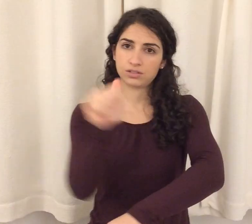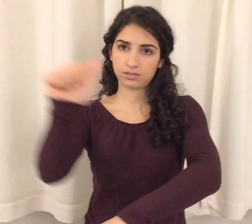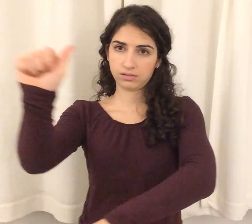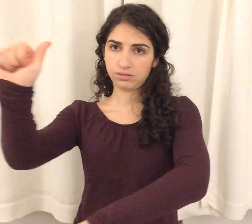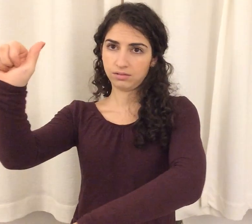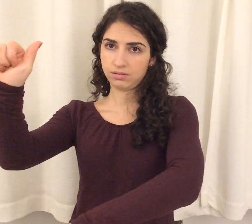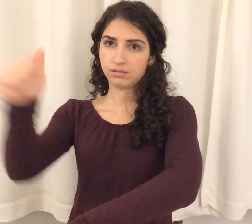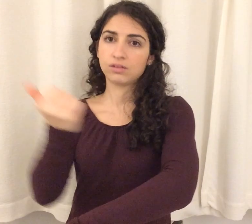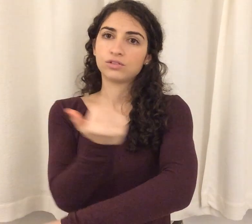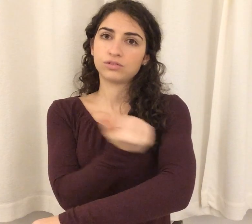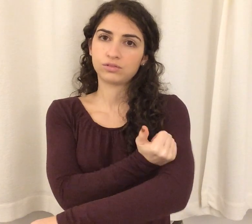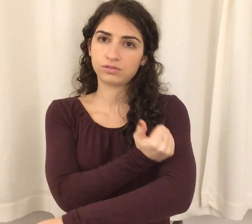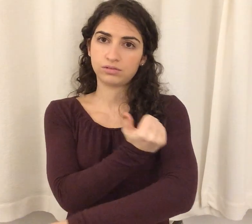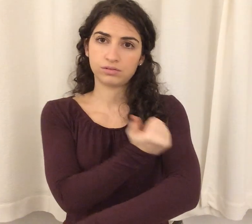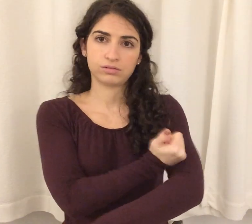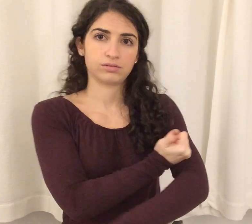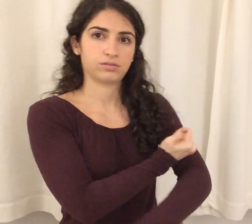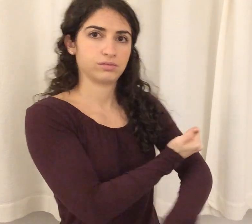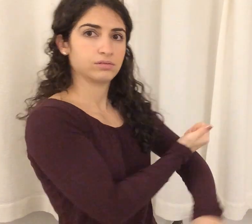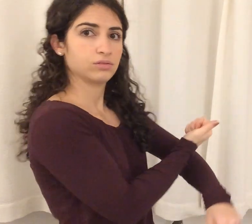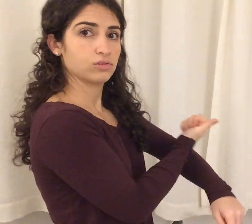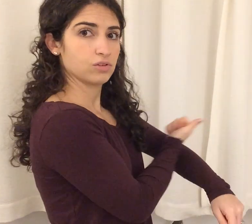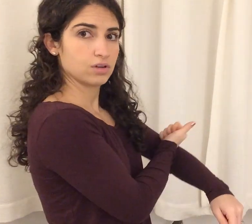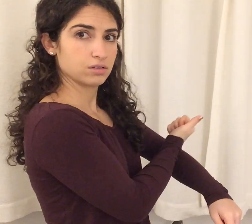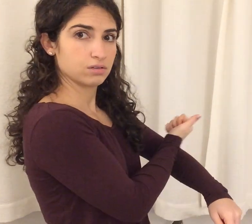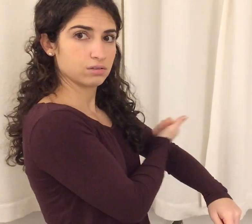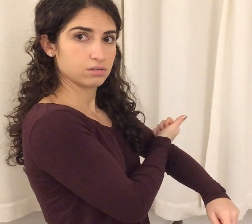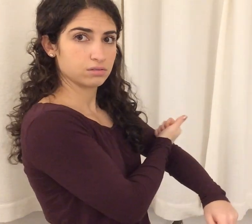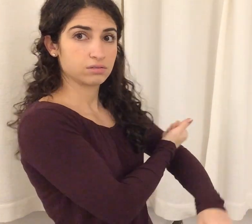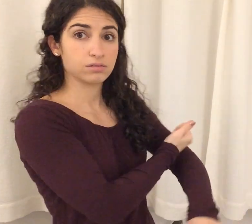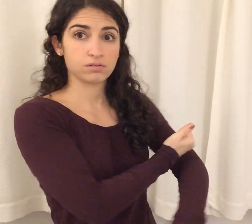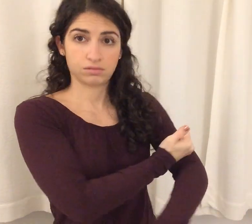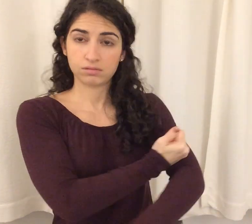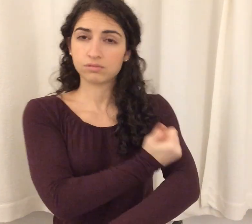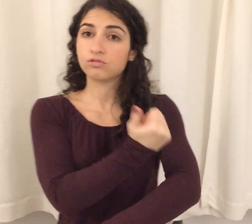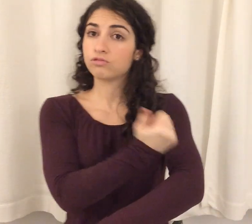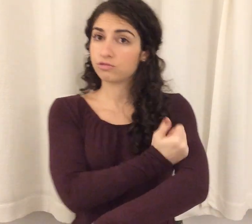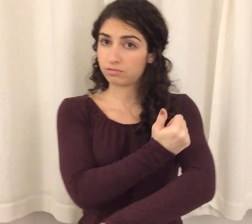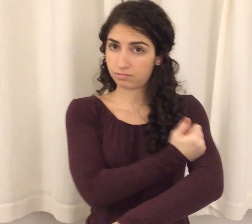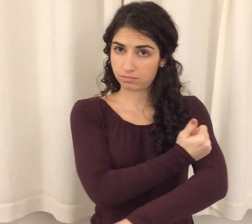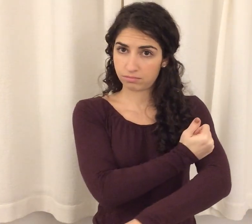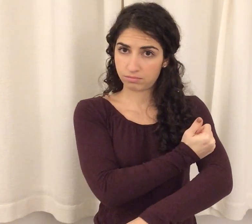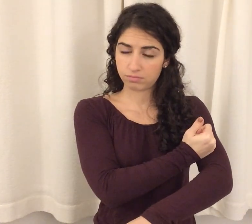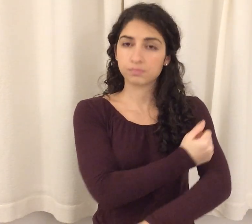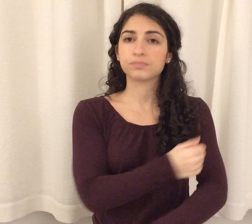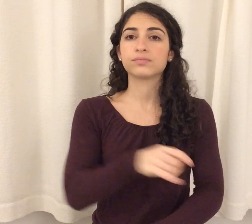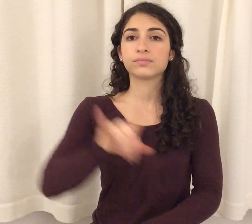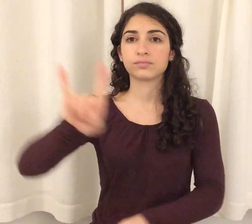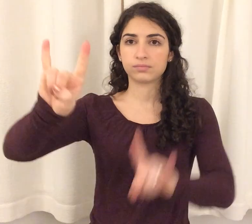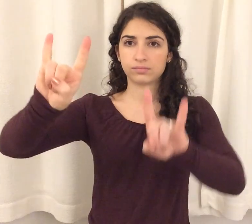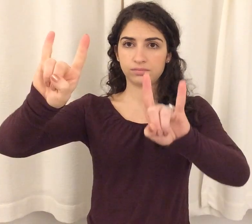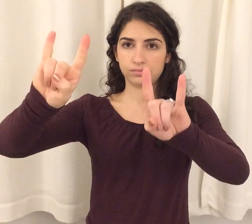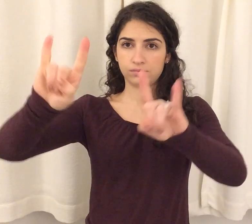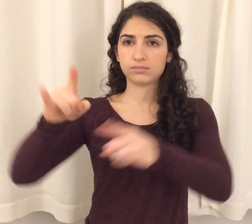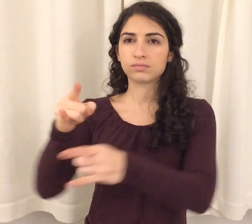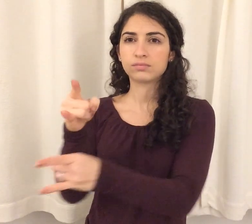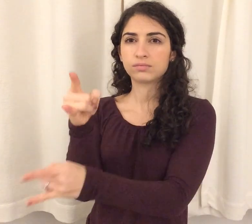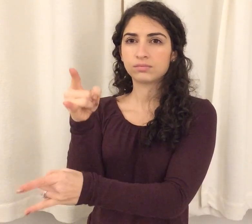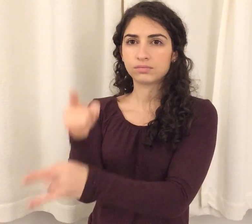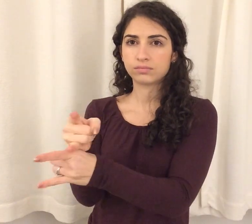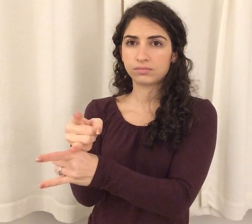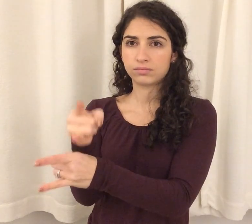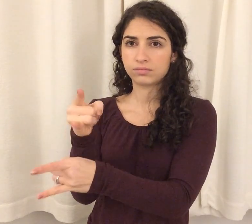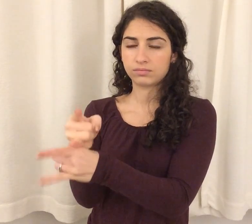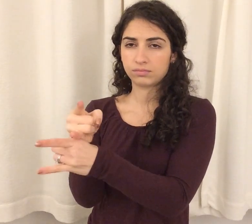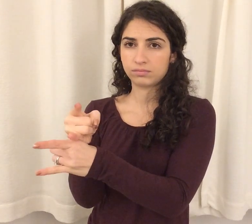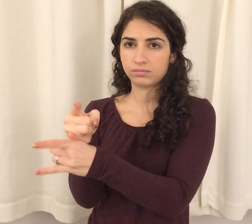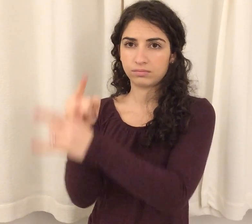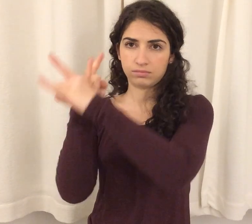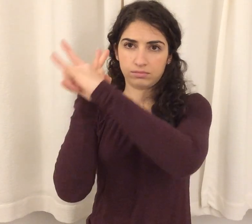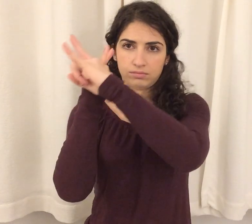words, that's: DRUG, drugs, alcohol